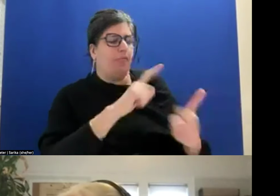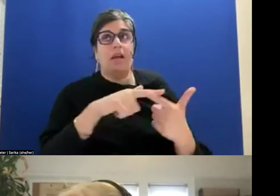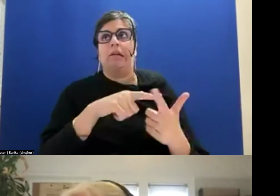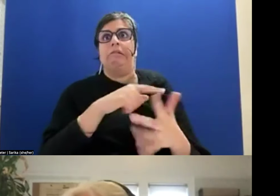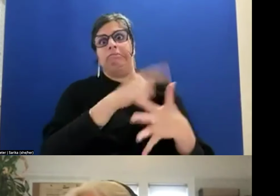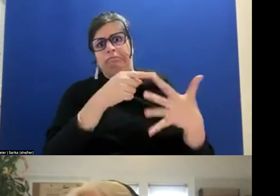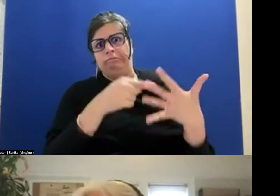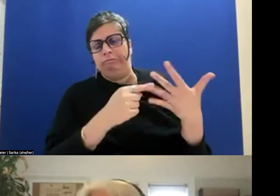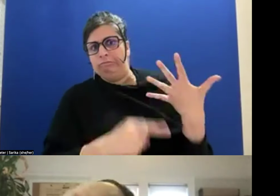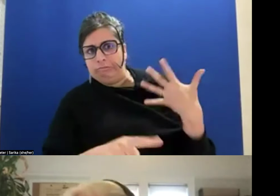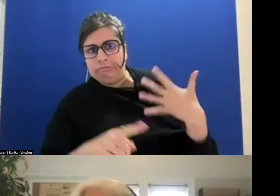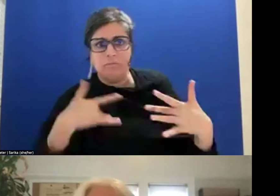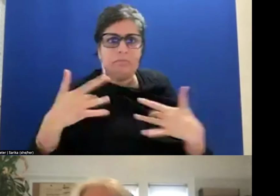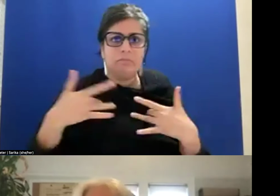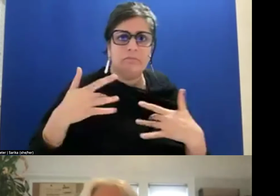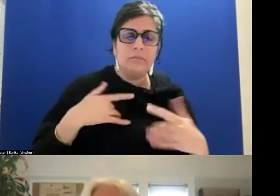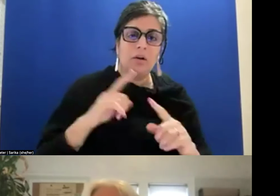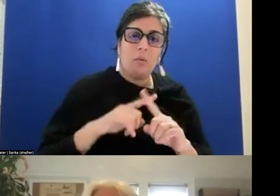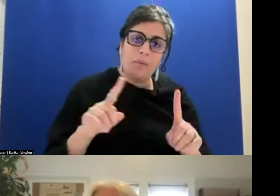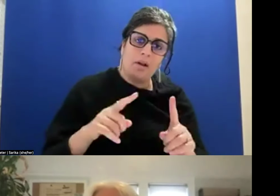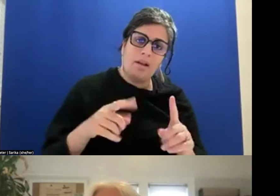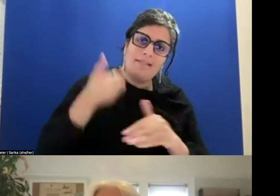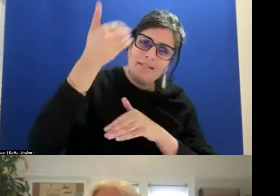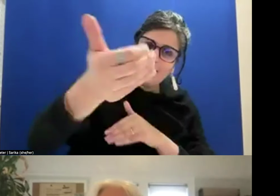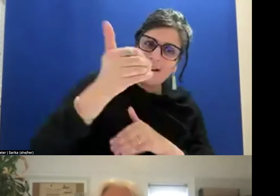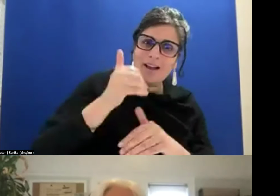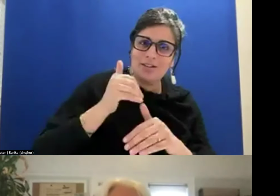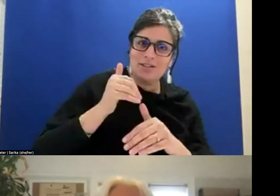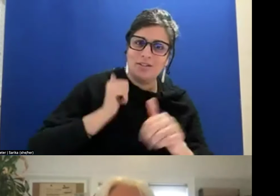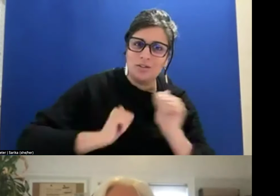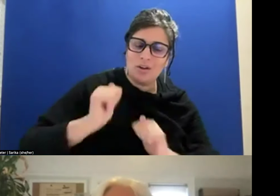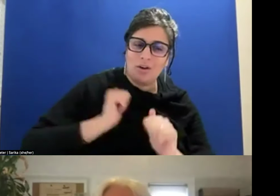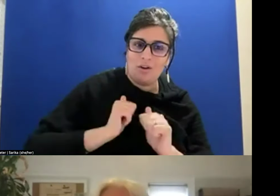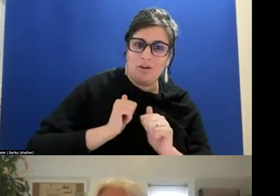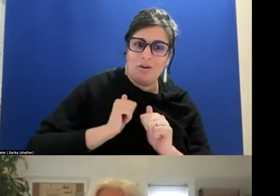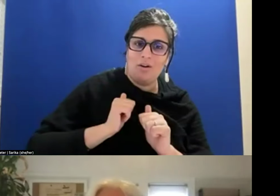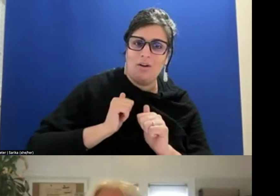But often the very next show is, you know, at a price point. Again.